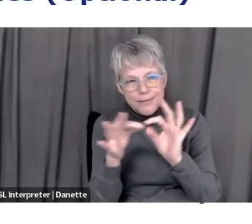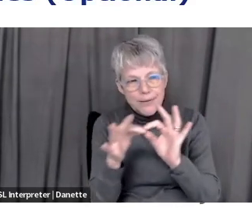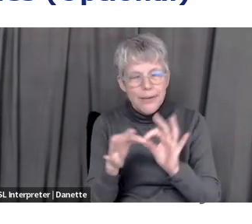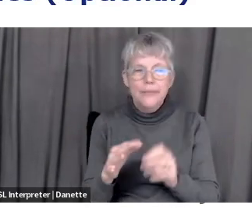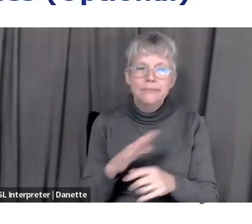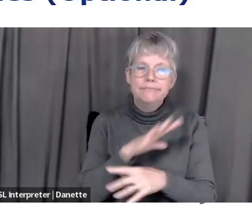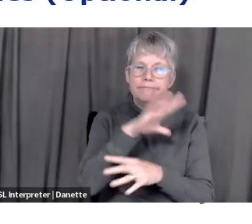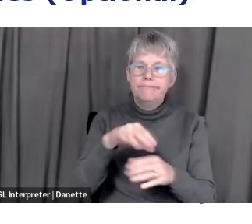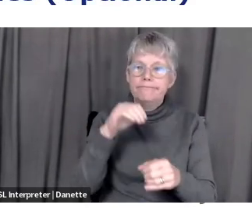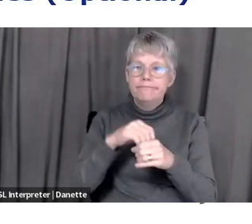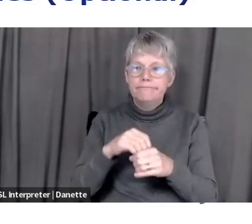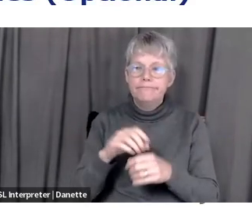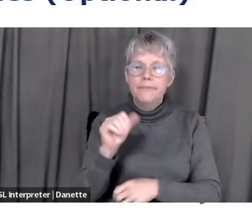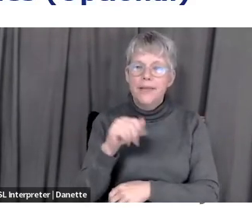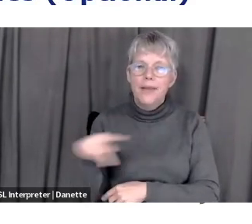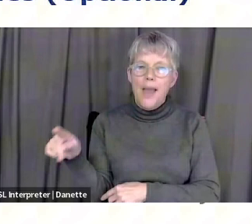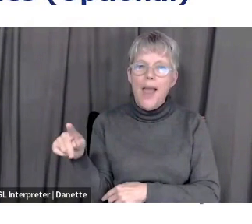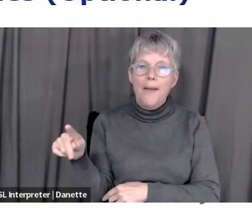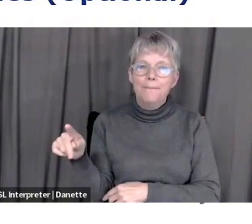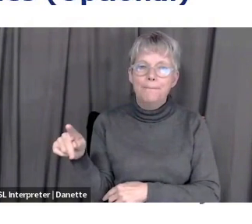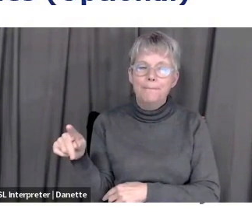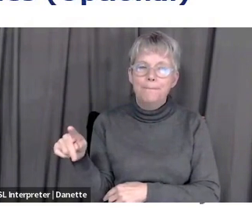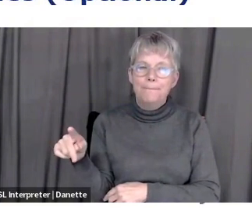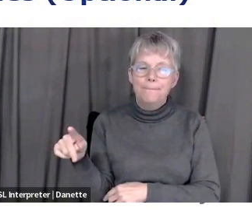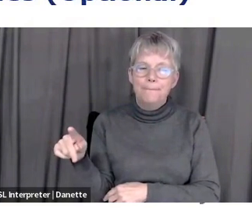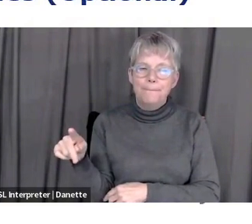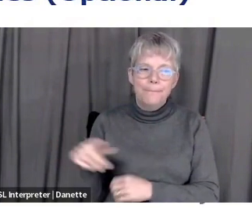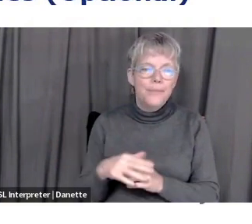they're engaging in the app 24/7 as well.